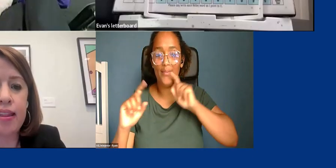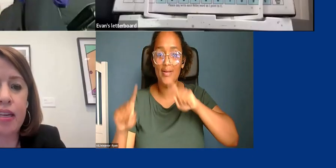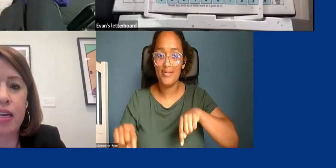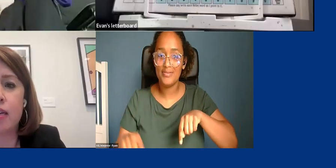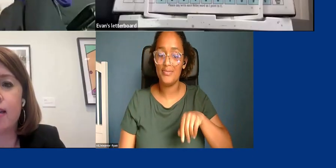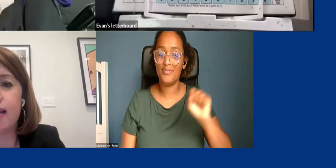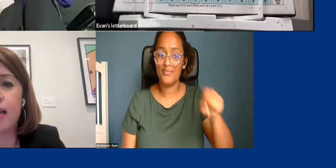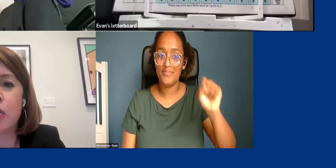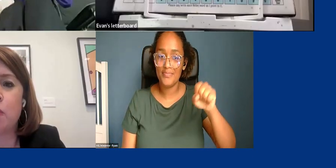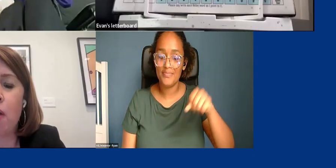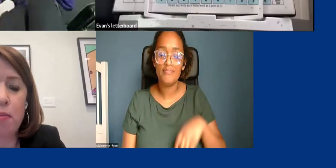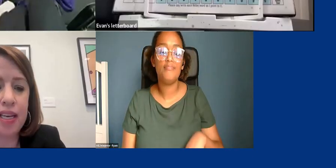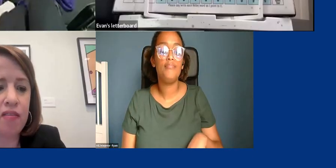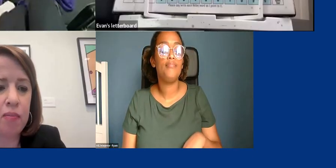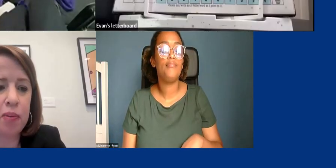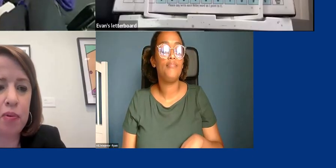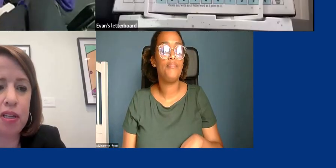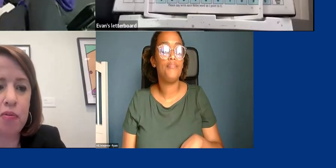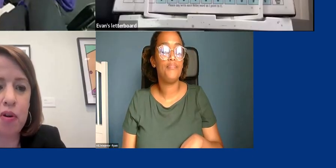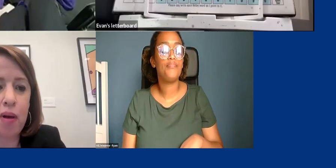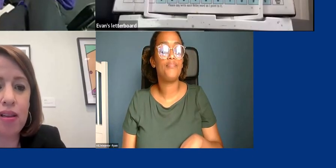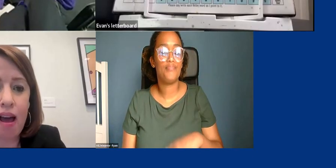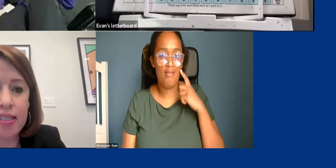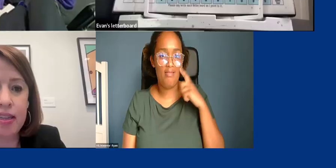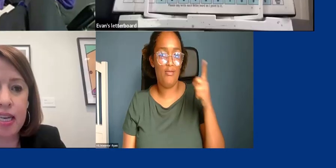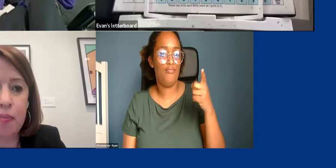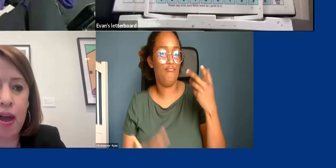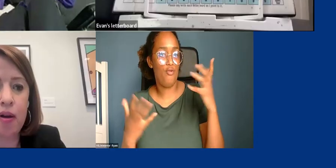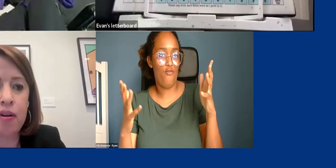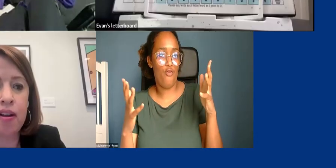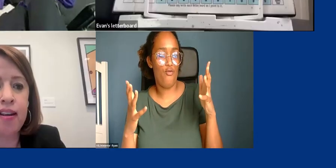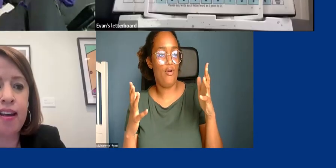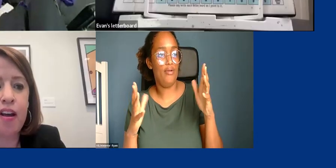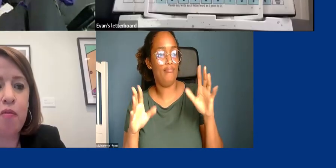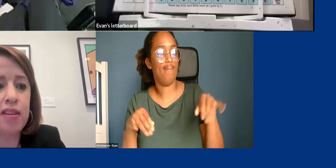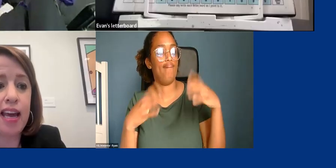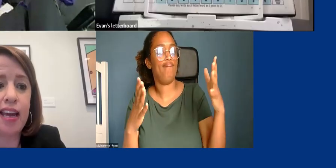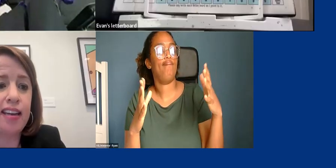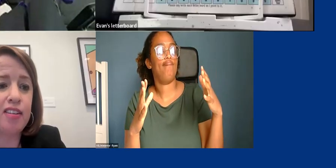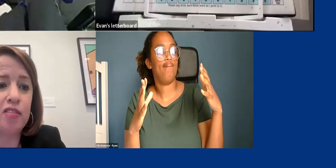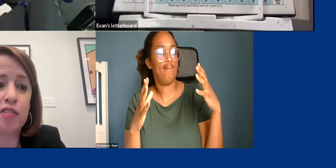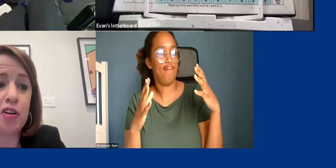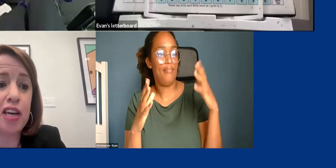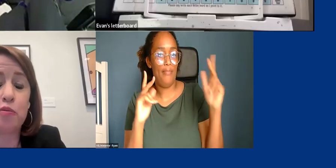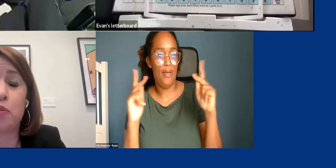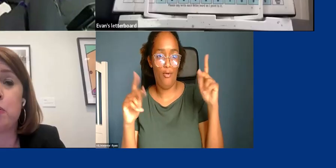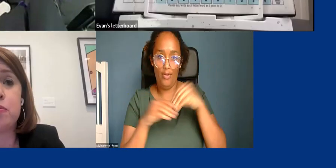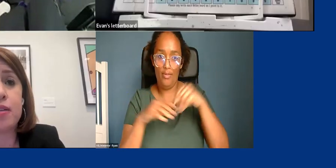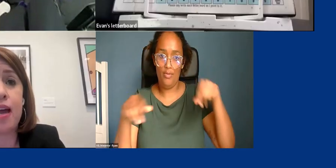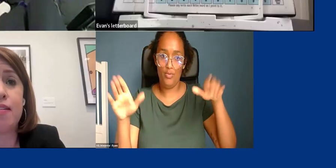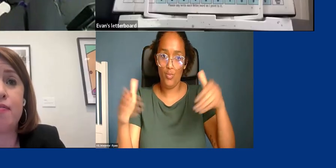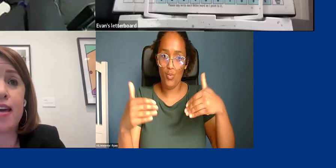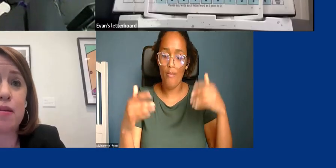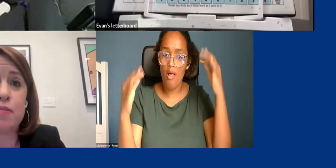and i think you've probably given people in the room a lot to think about when they look in rooms and find